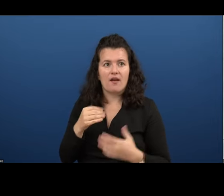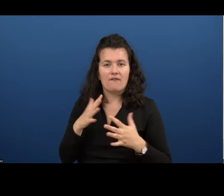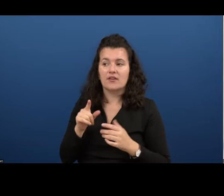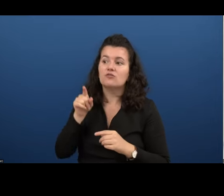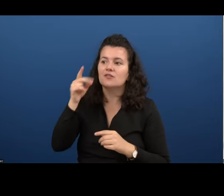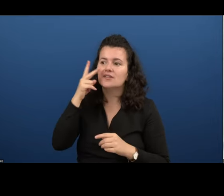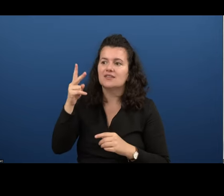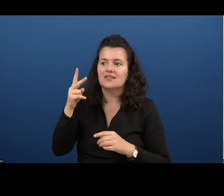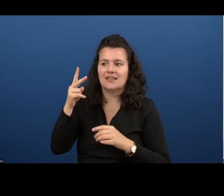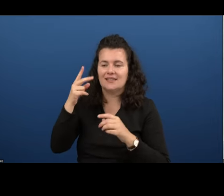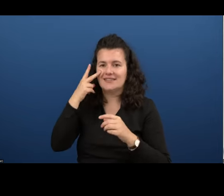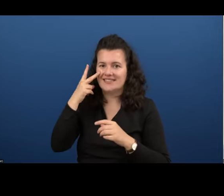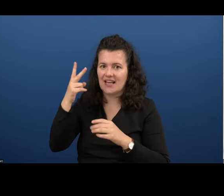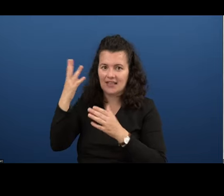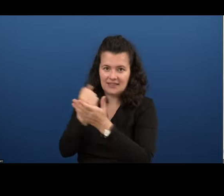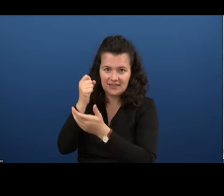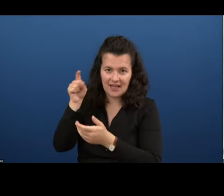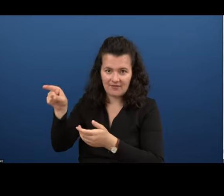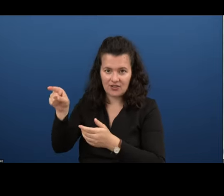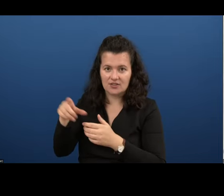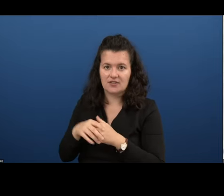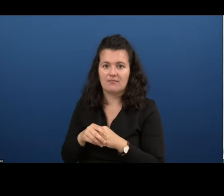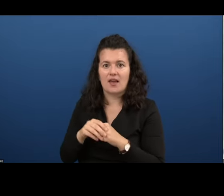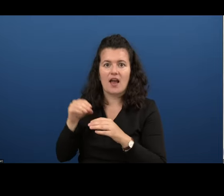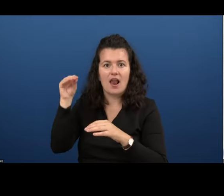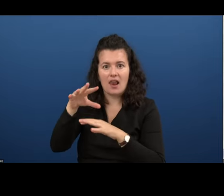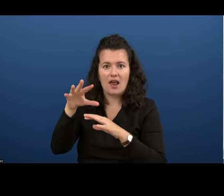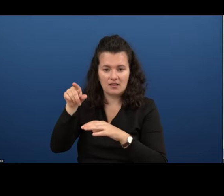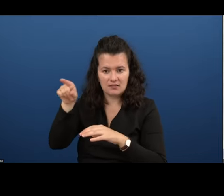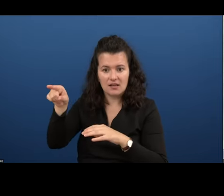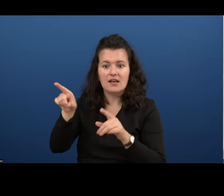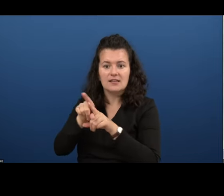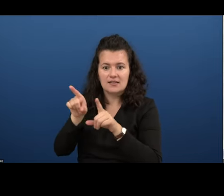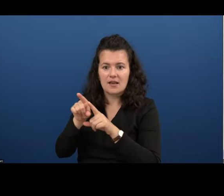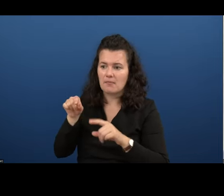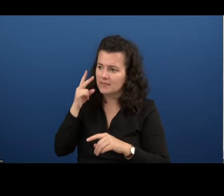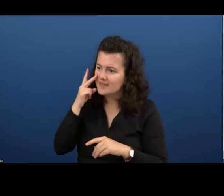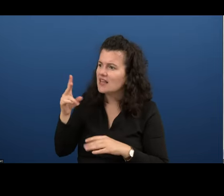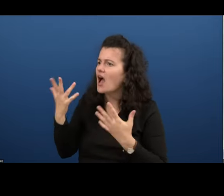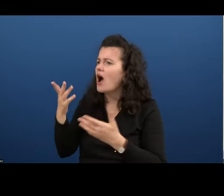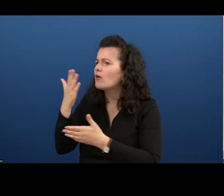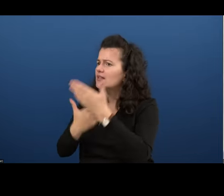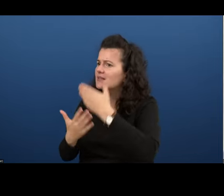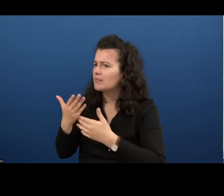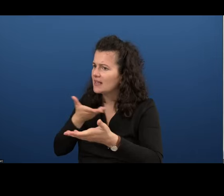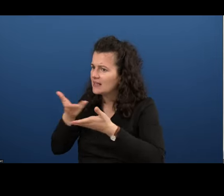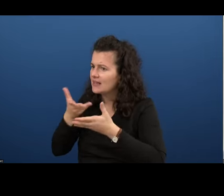talent pipeline and more people with disability. 12:06:38 We've on boarded 52 persons with